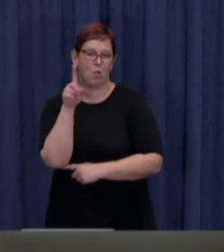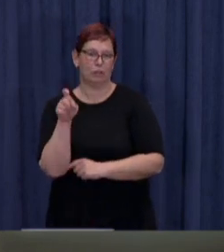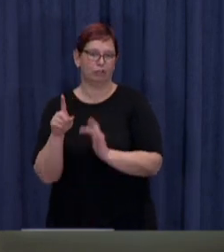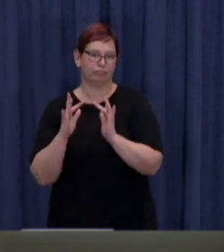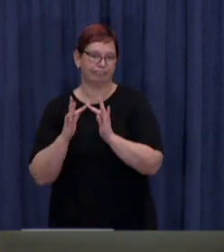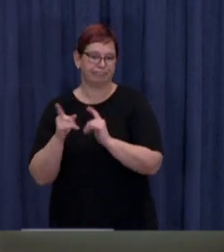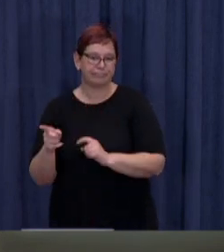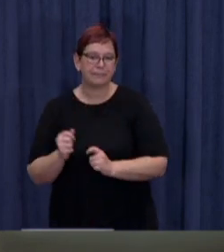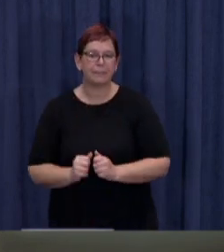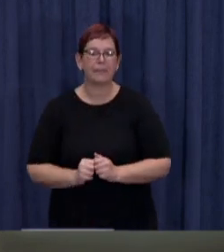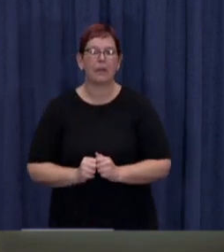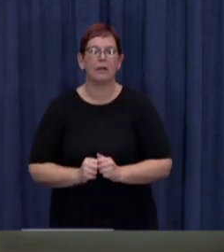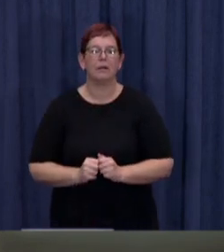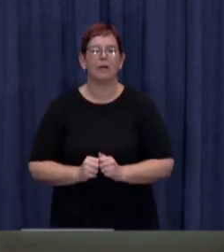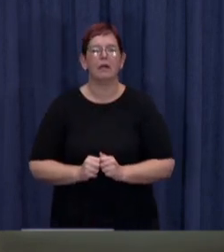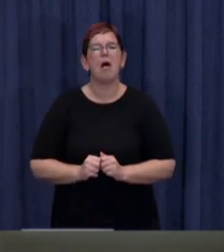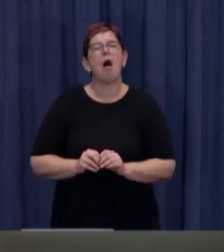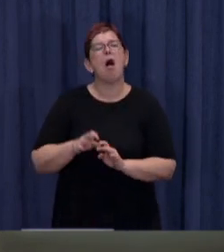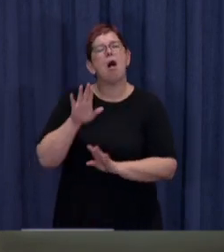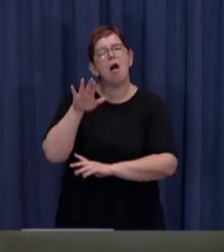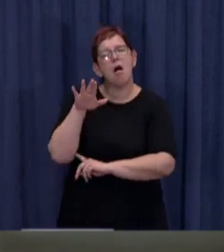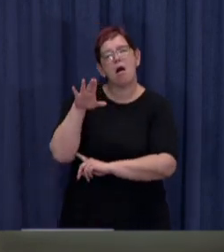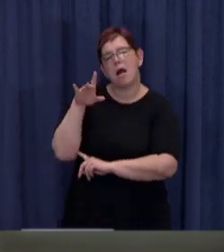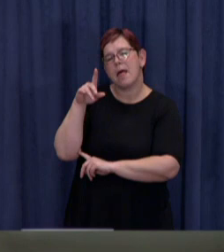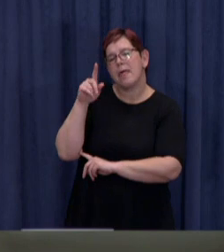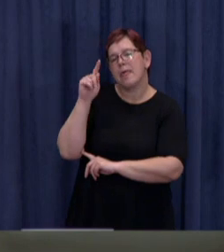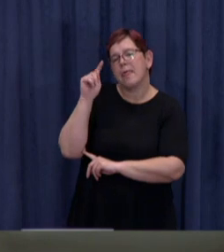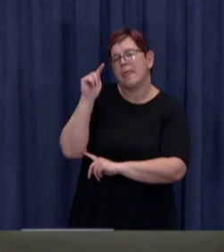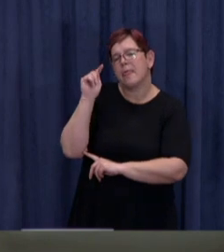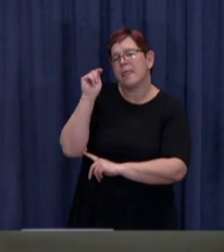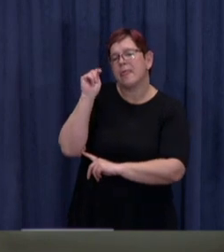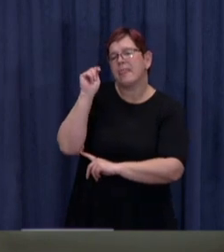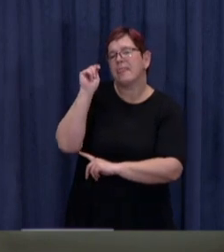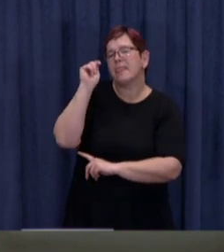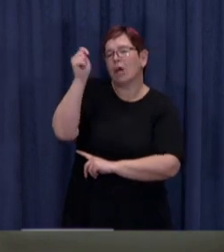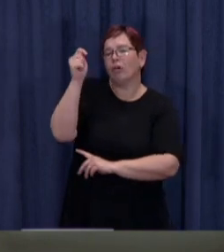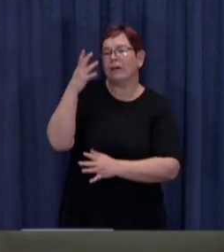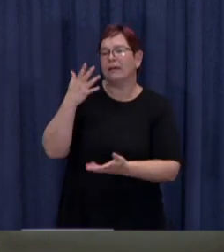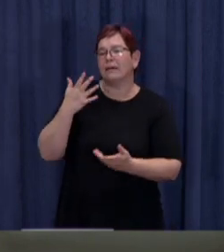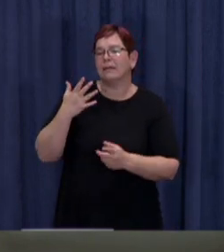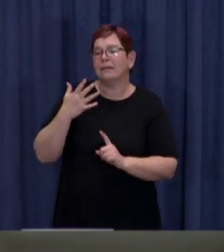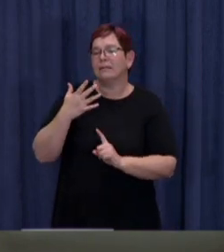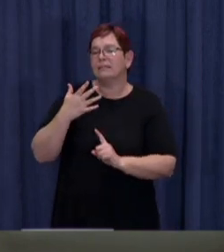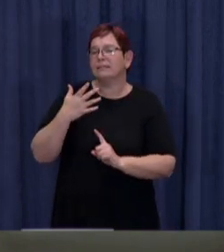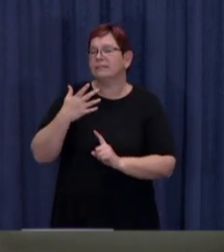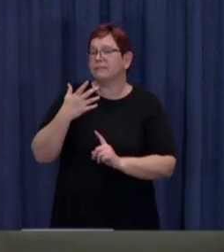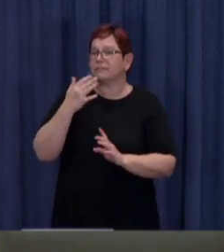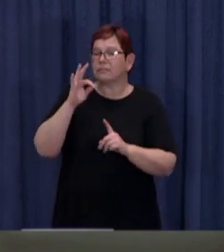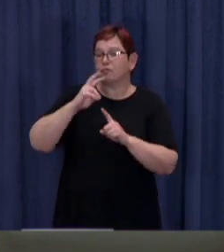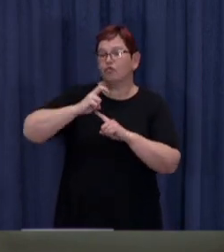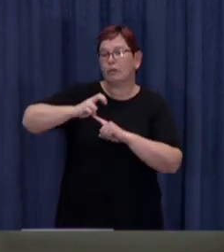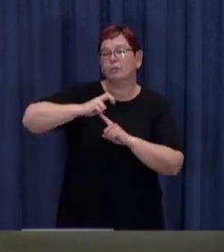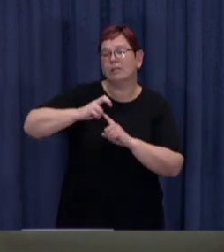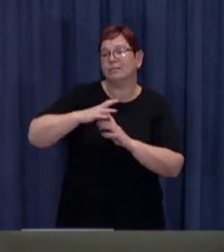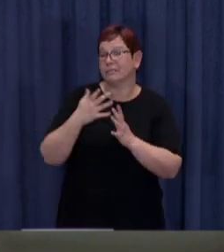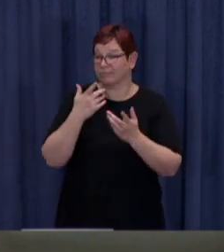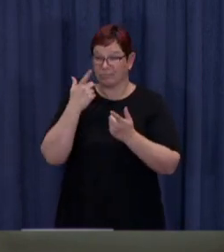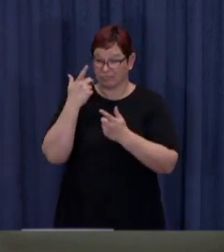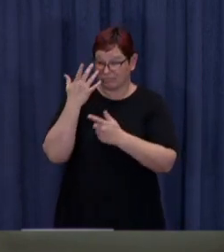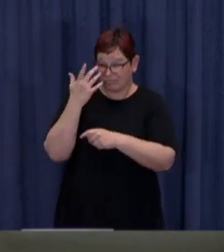mass transit rates I think the Provincial order certainly will allow